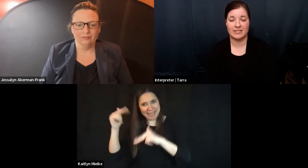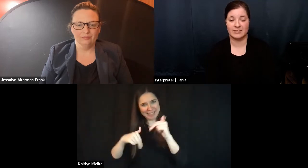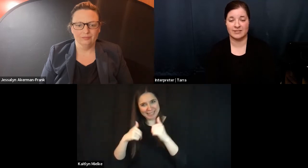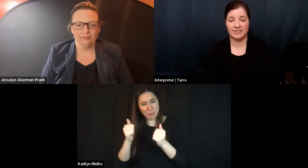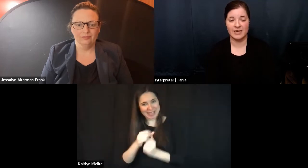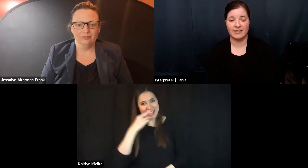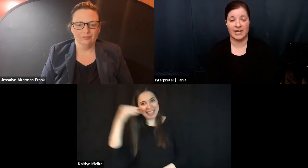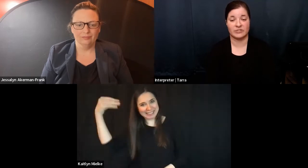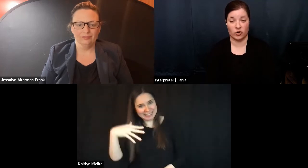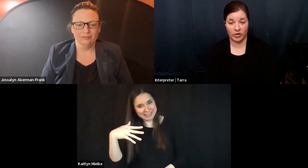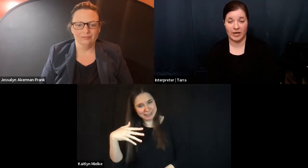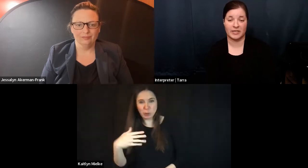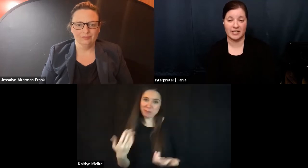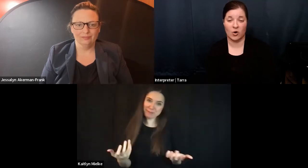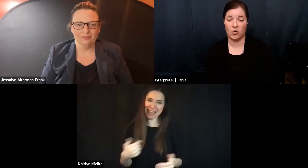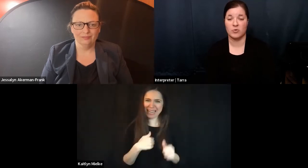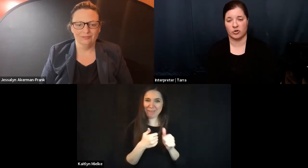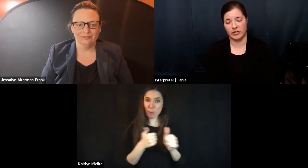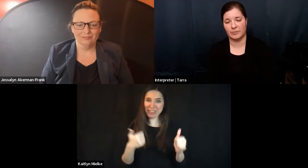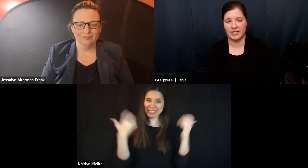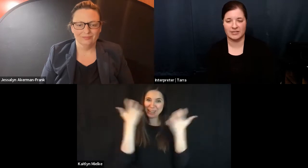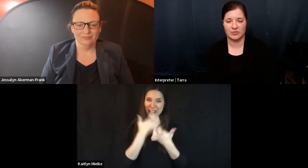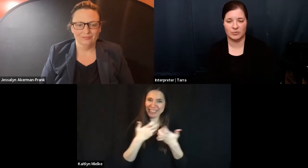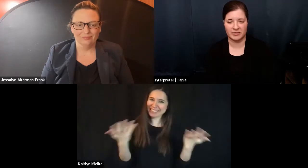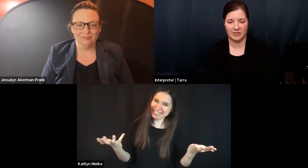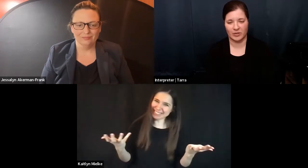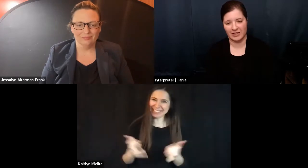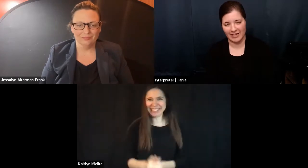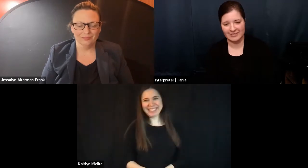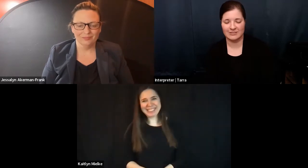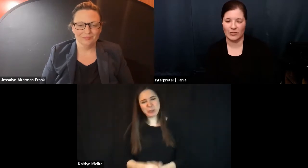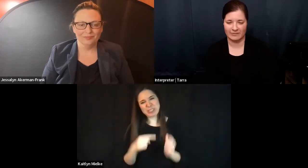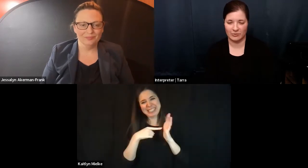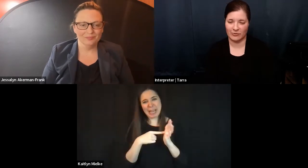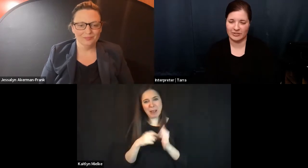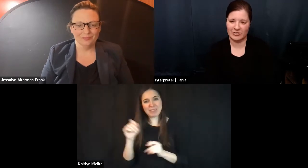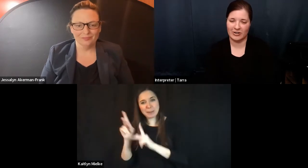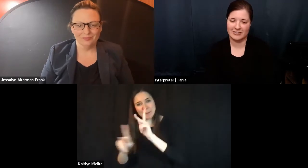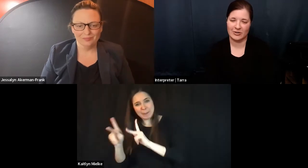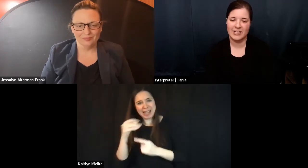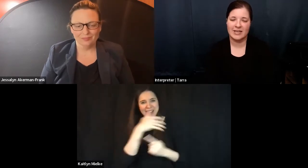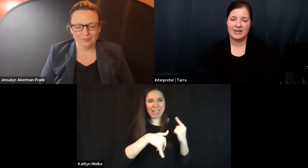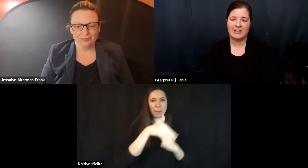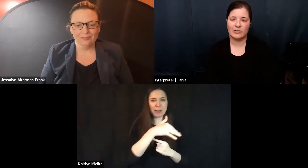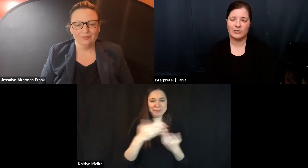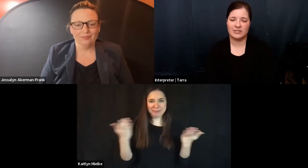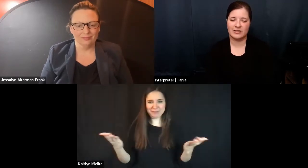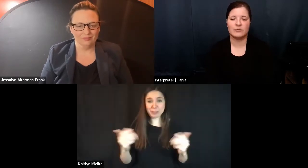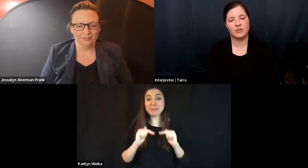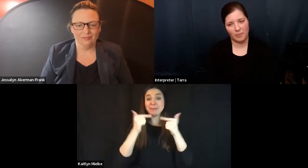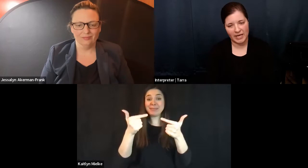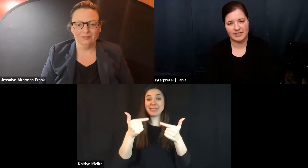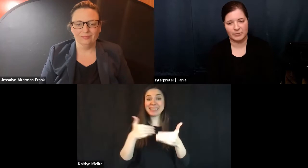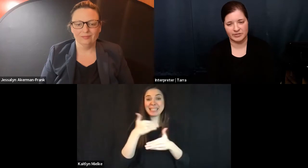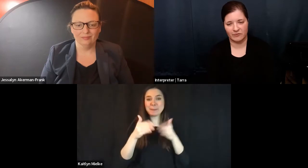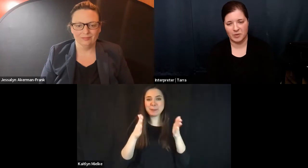the dark so I always say that I'm a daytime vampire.